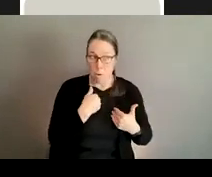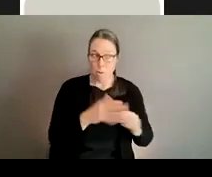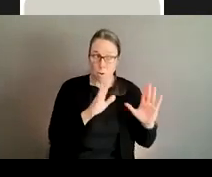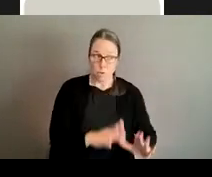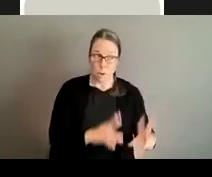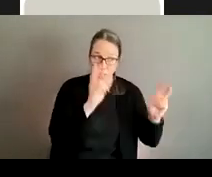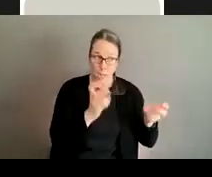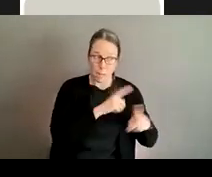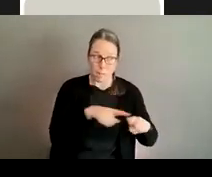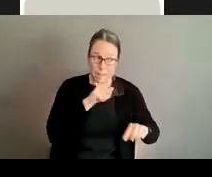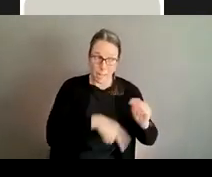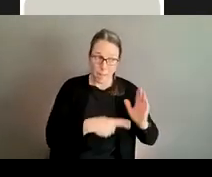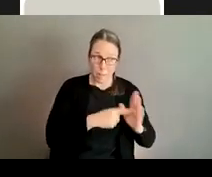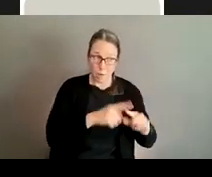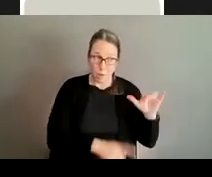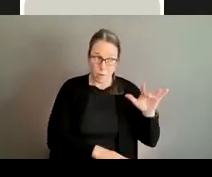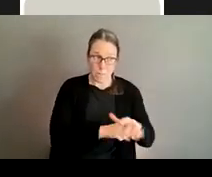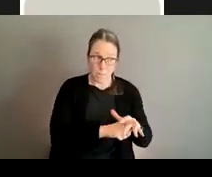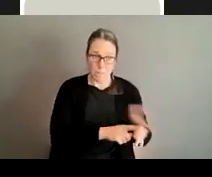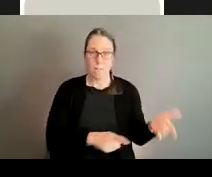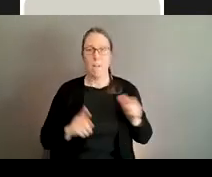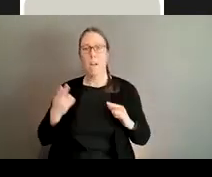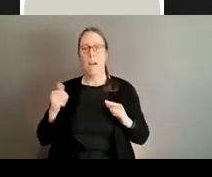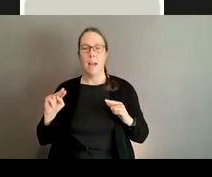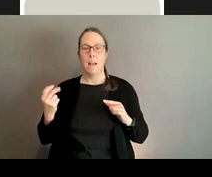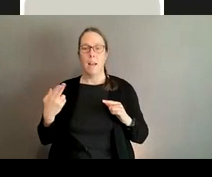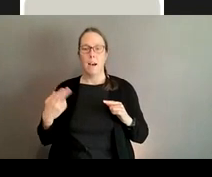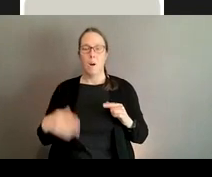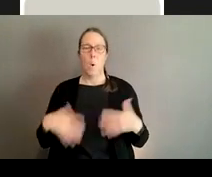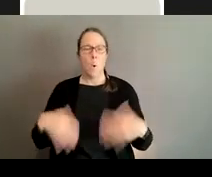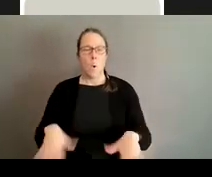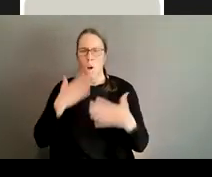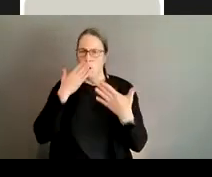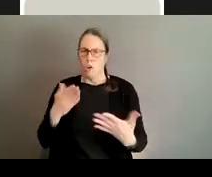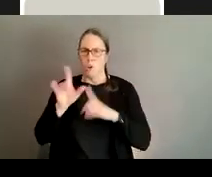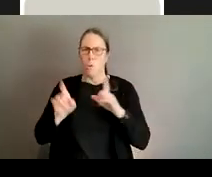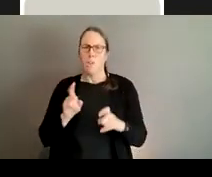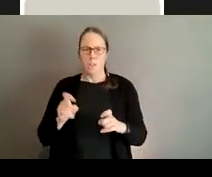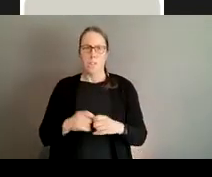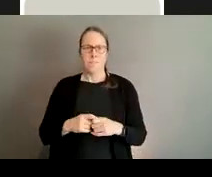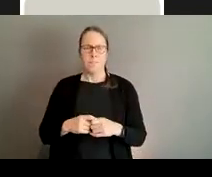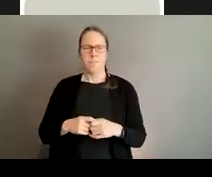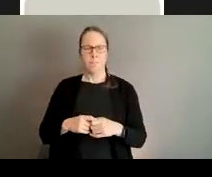Another great question. What I will say about that is there have been many